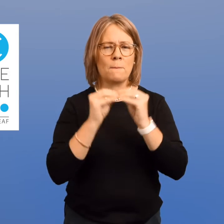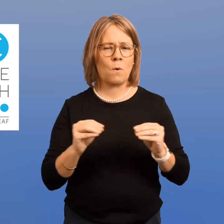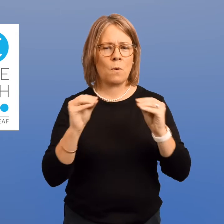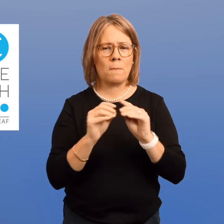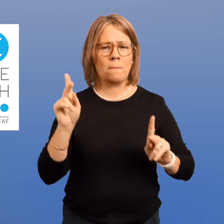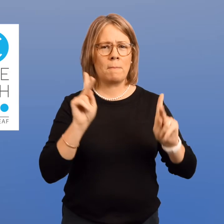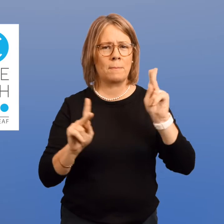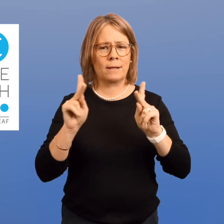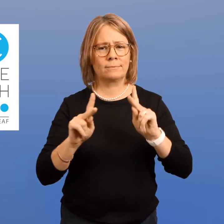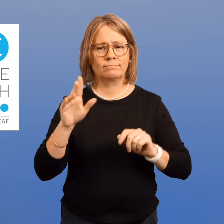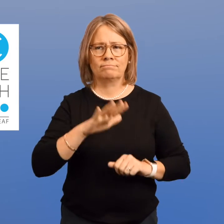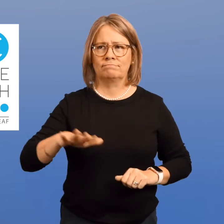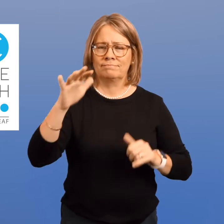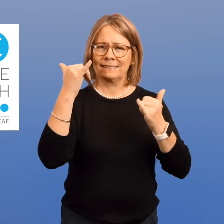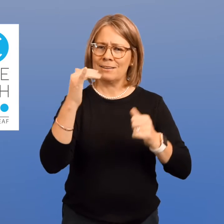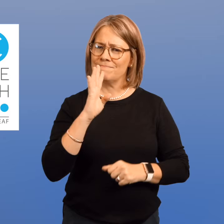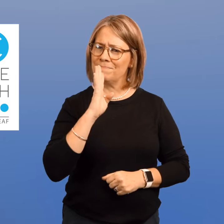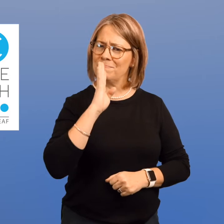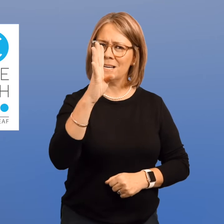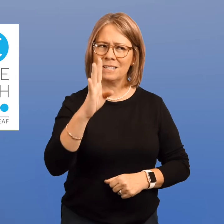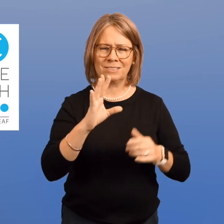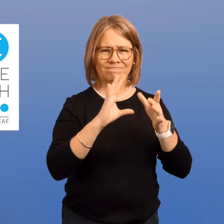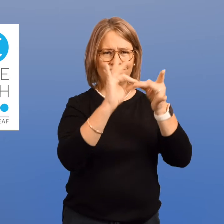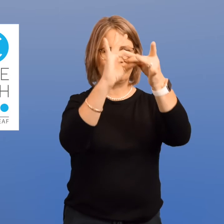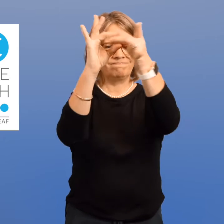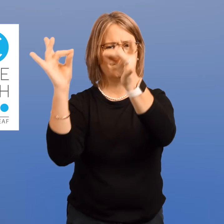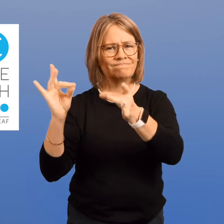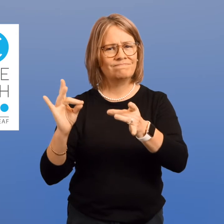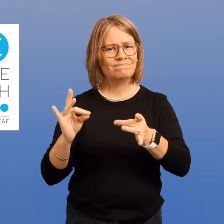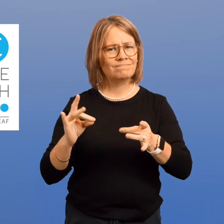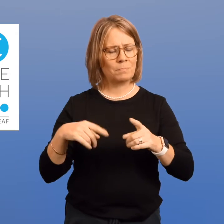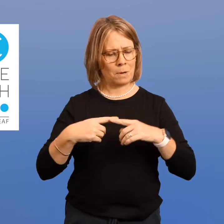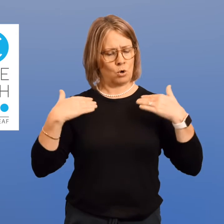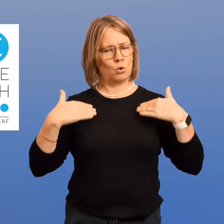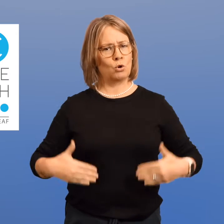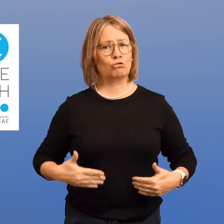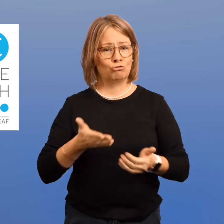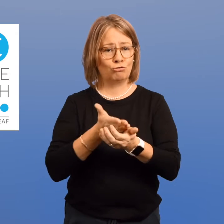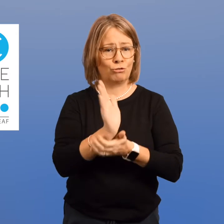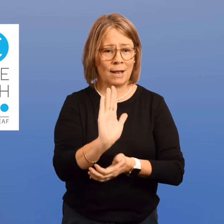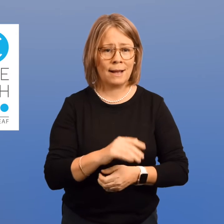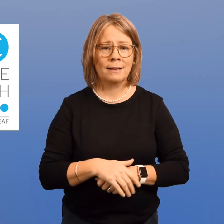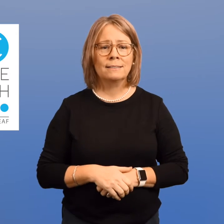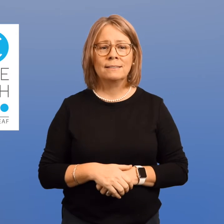More and more people are voicing for human rights.